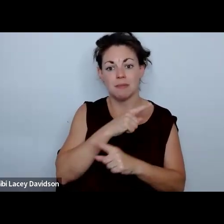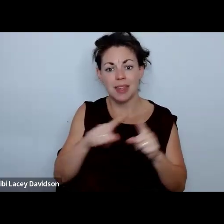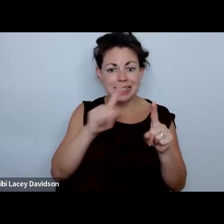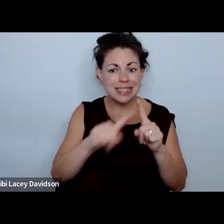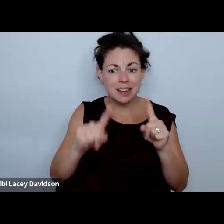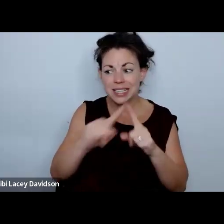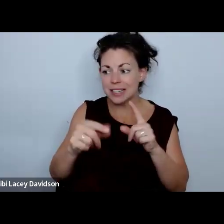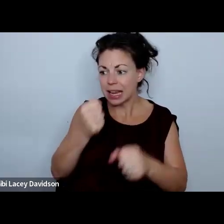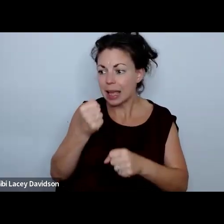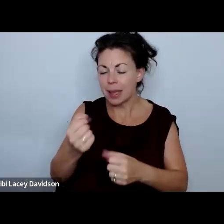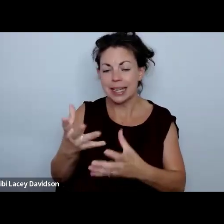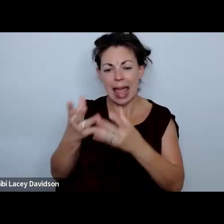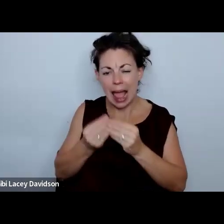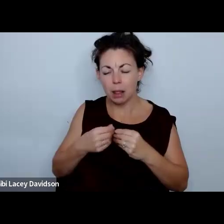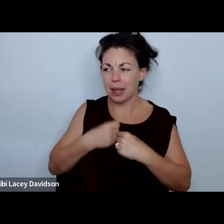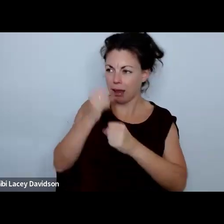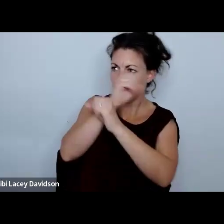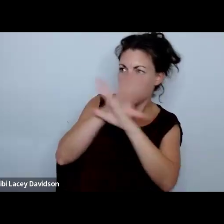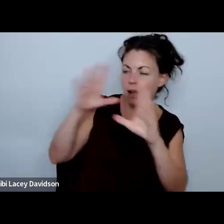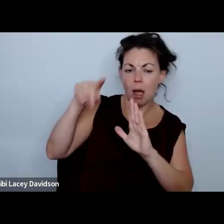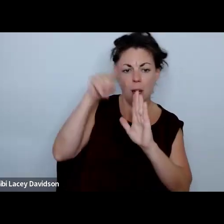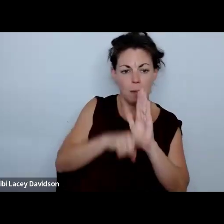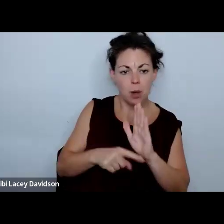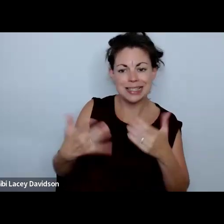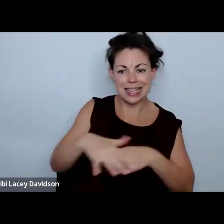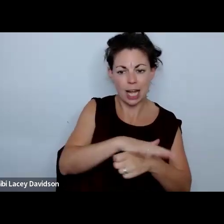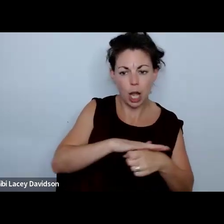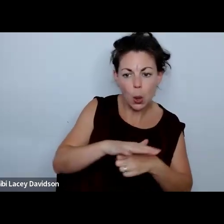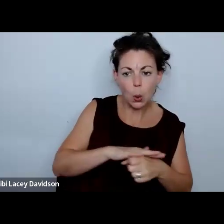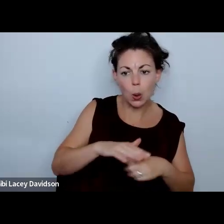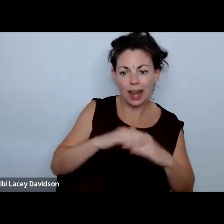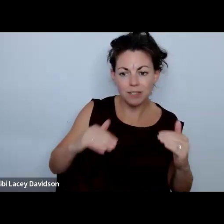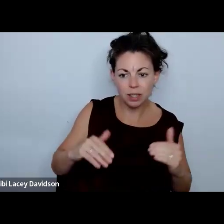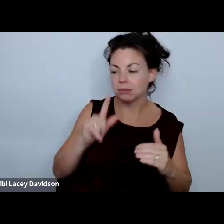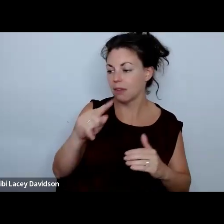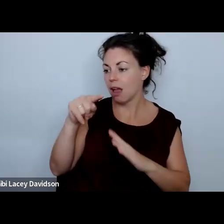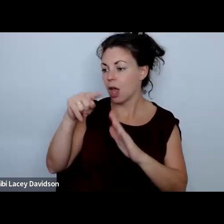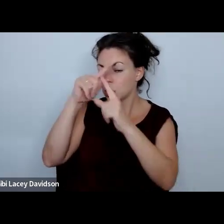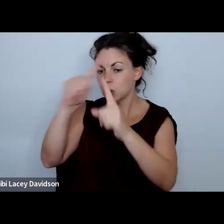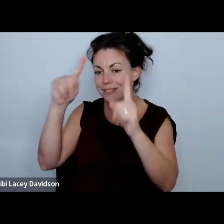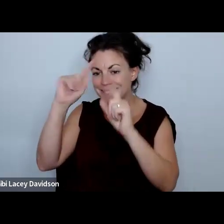of evidence by talking to staff members whether it's professional staff or academic staff,